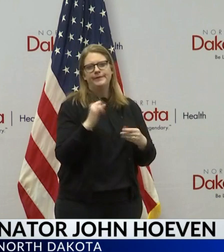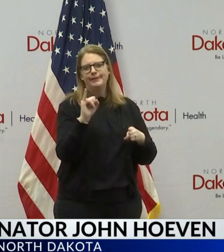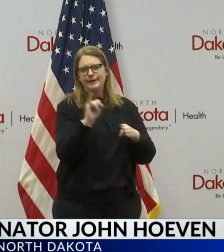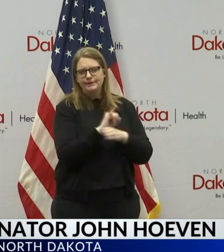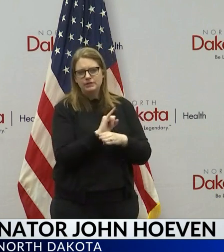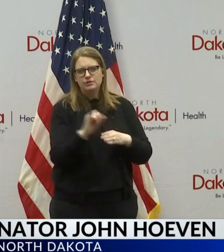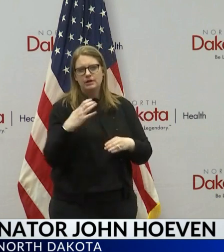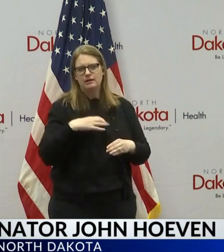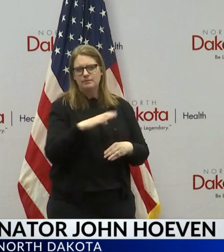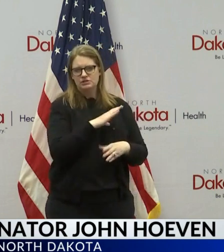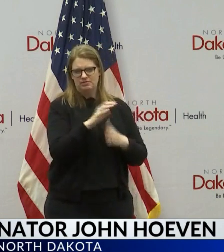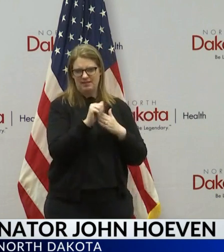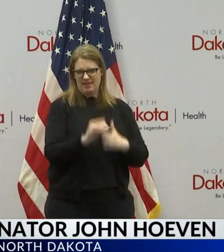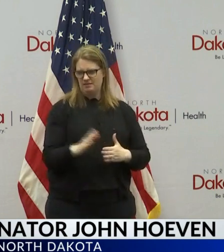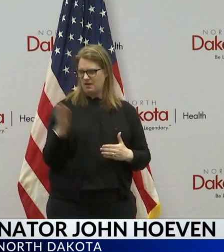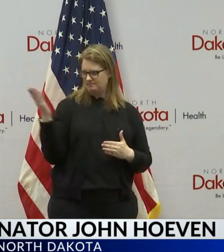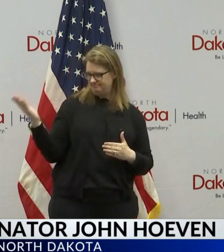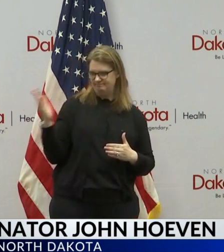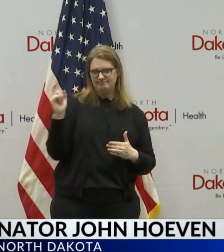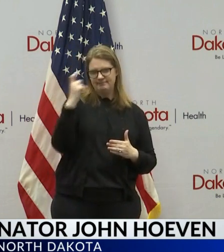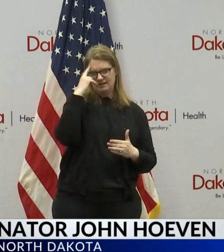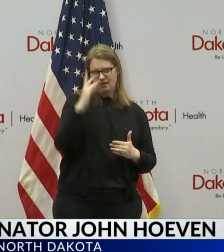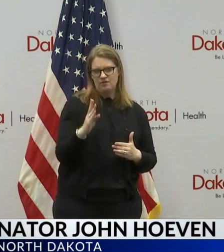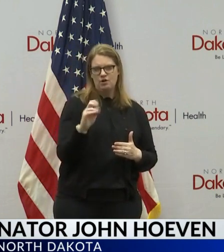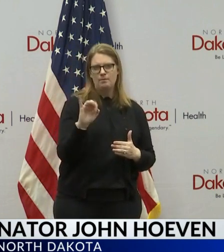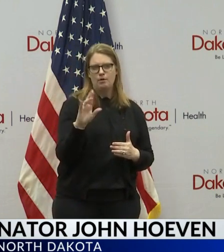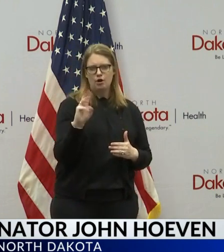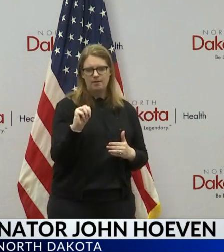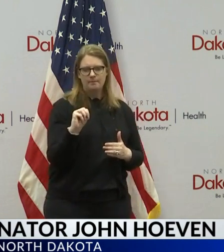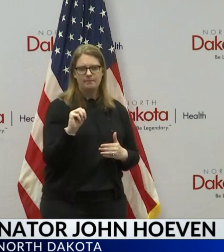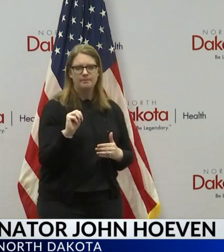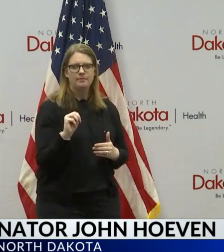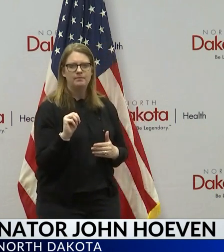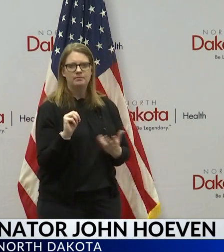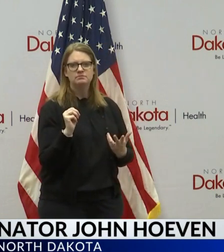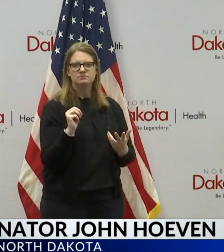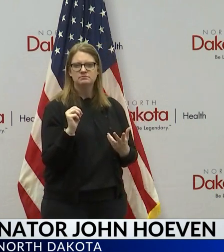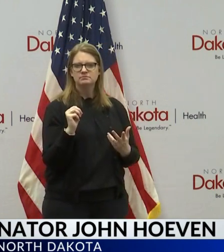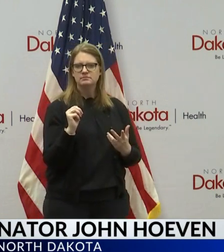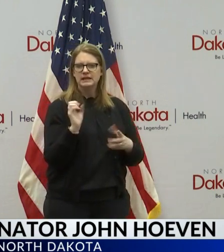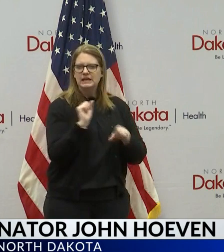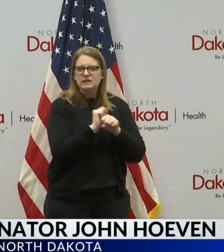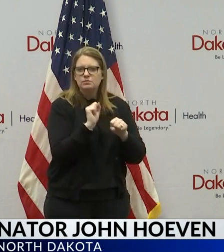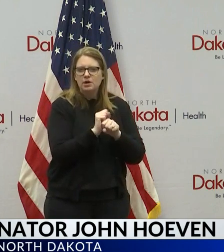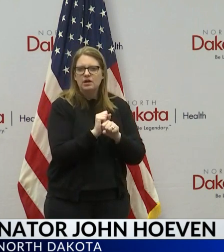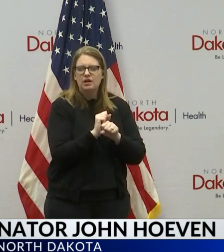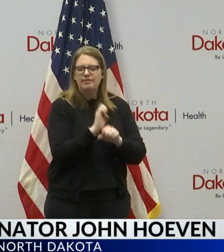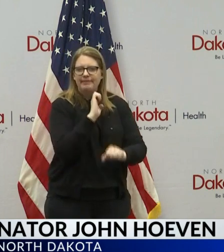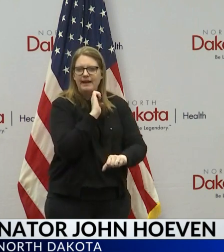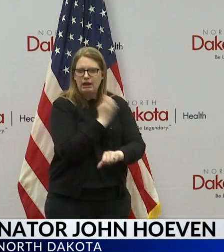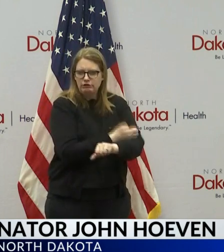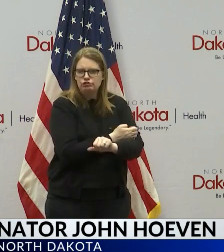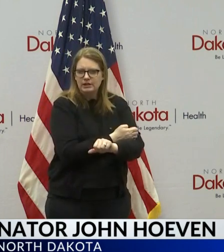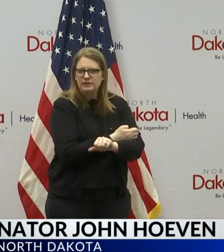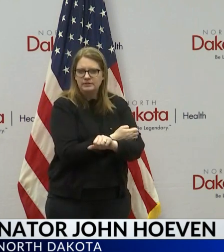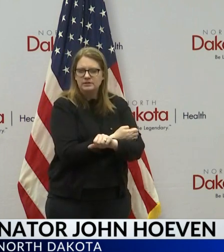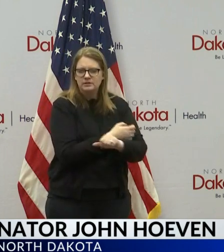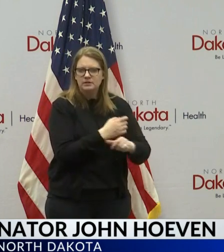I KNOW THE INDUSTRIAL COMMISSION LEAD BY THE